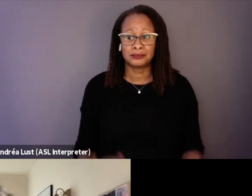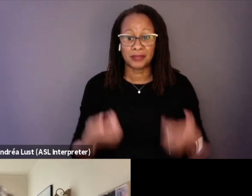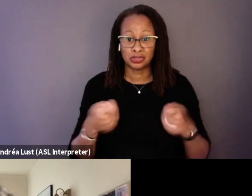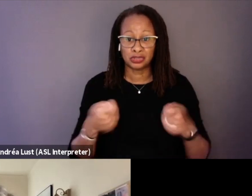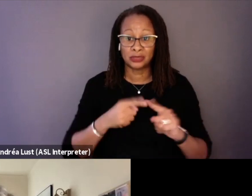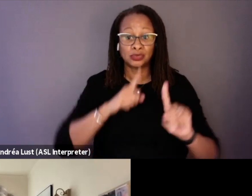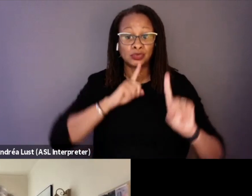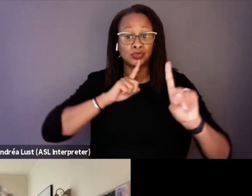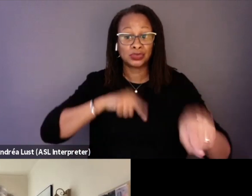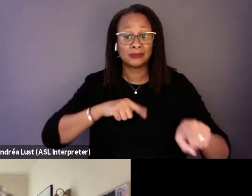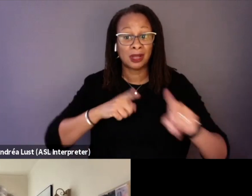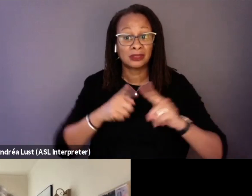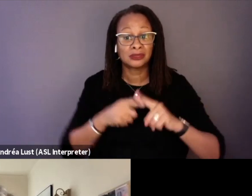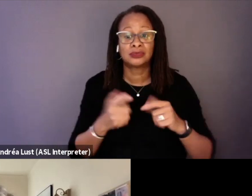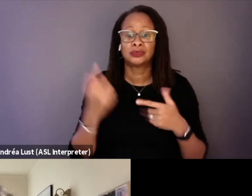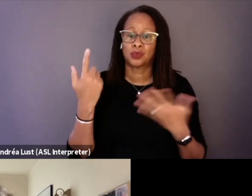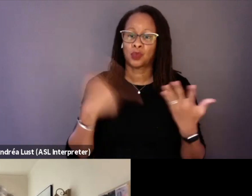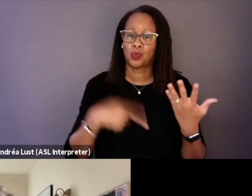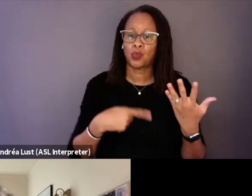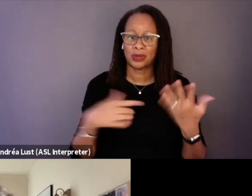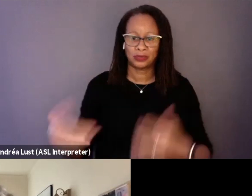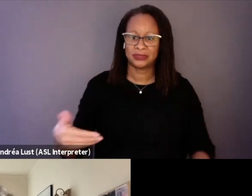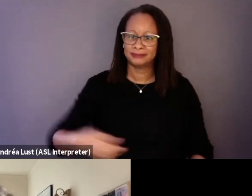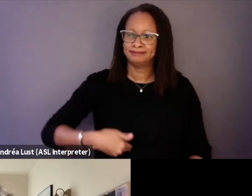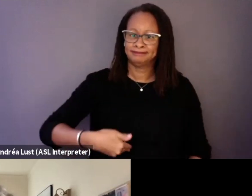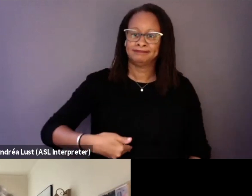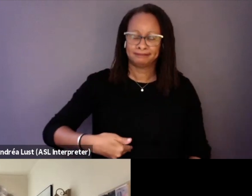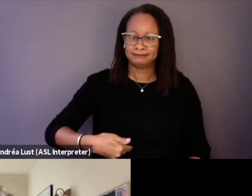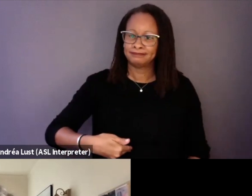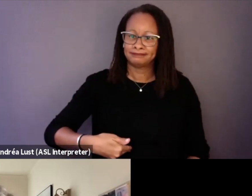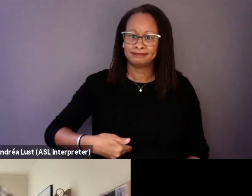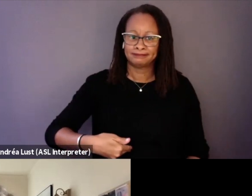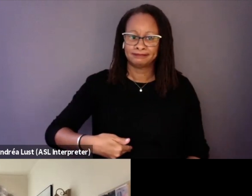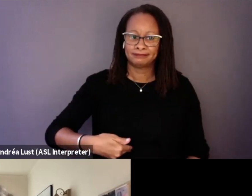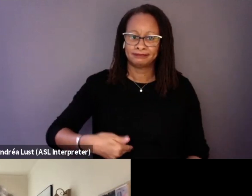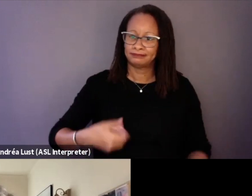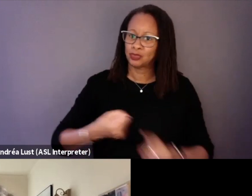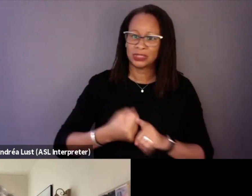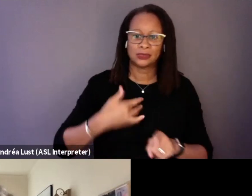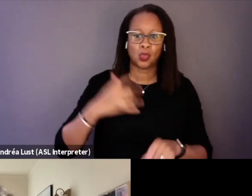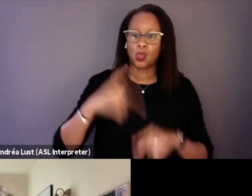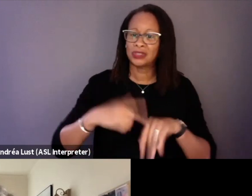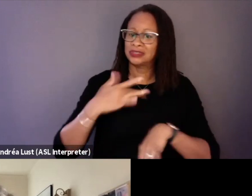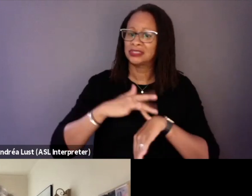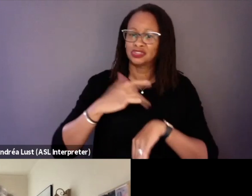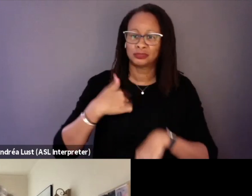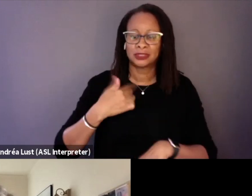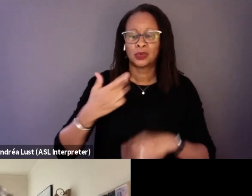to what was moving me, because it felt like when I was shooting,